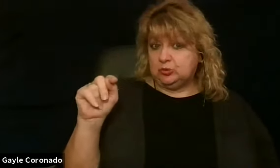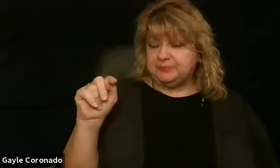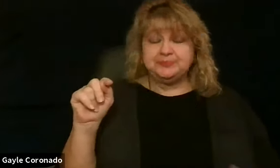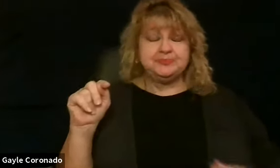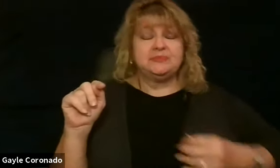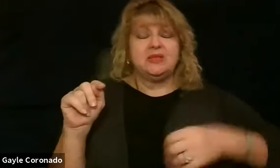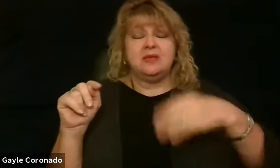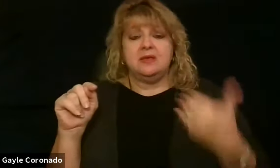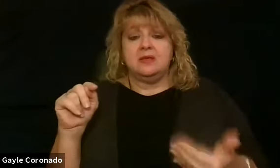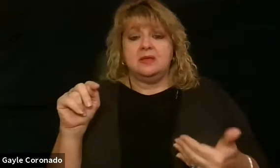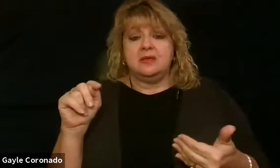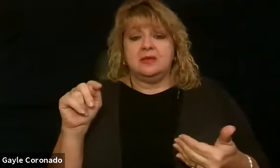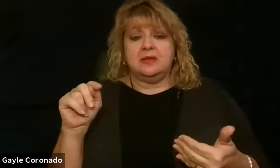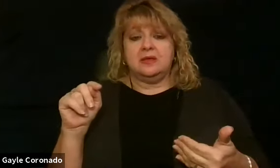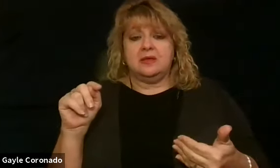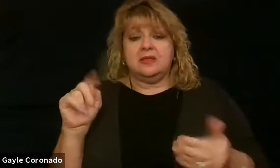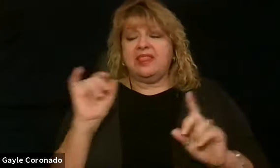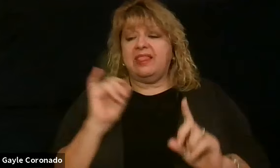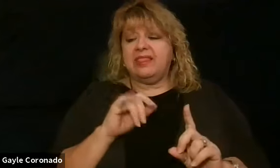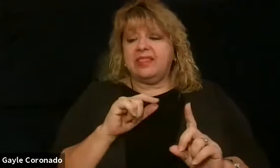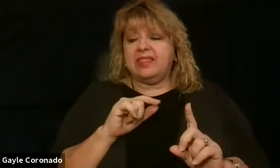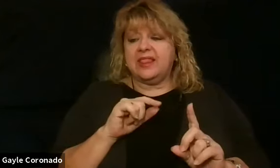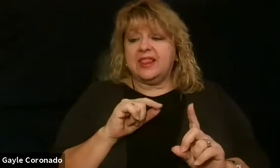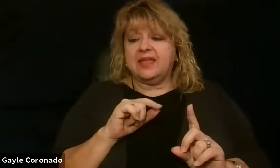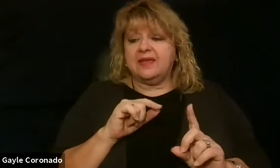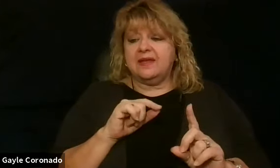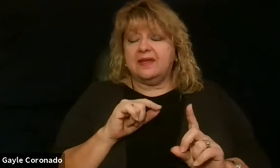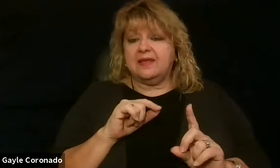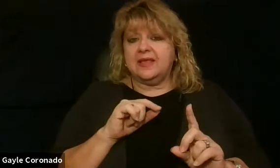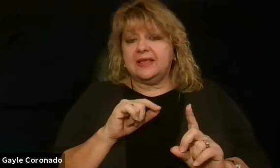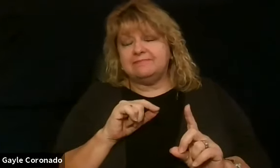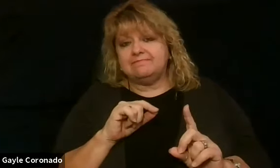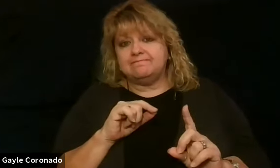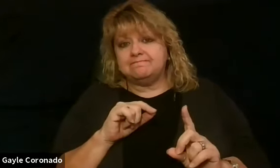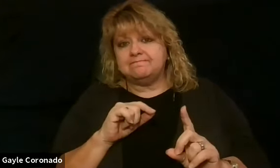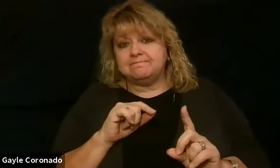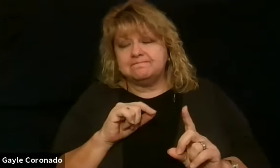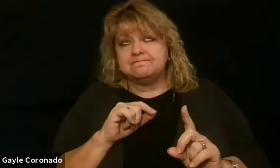it's, um,